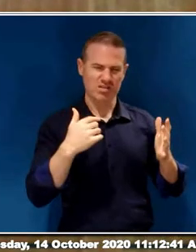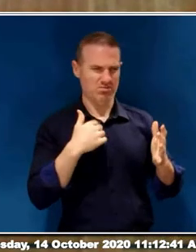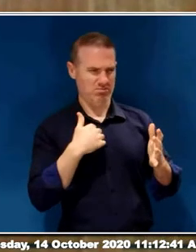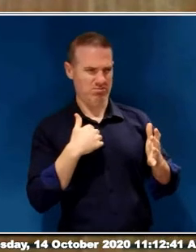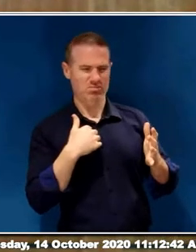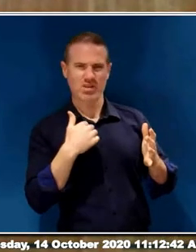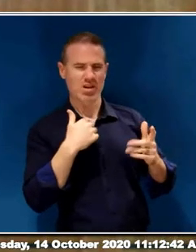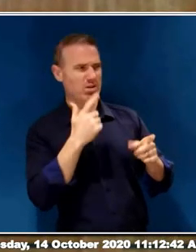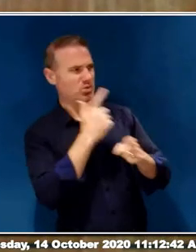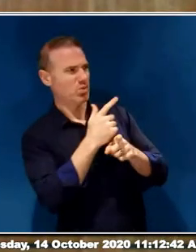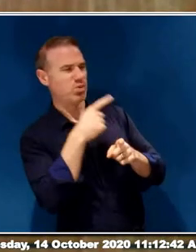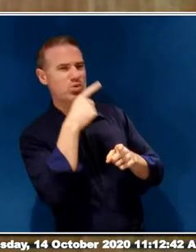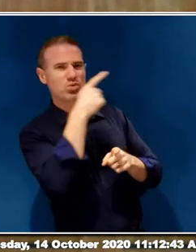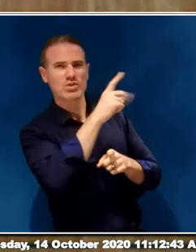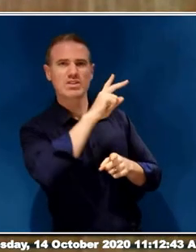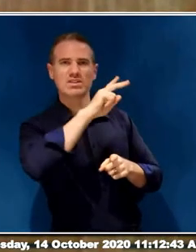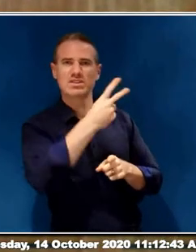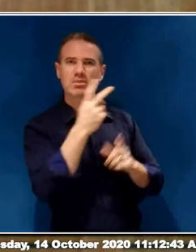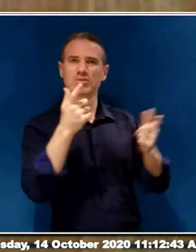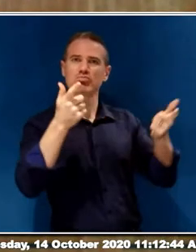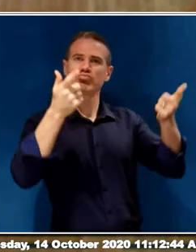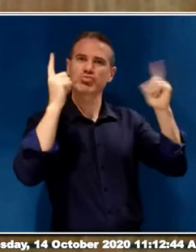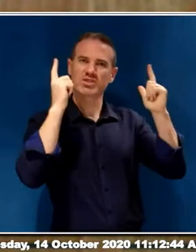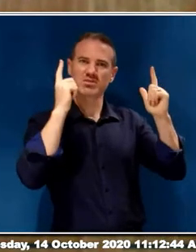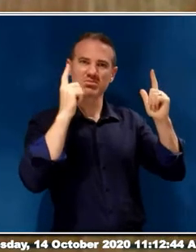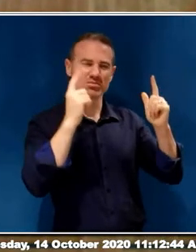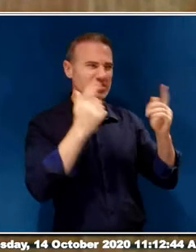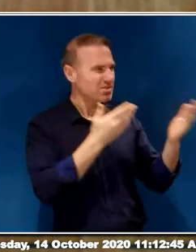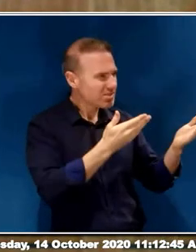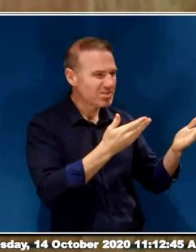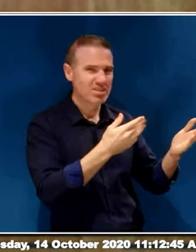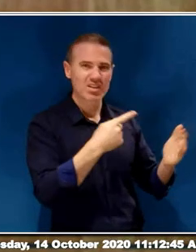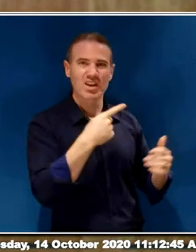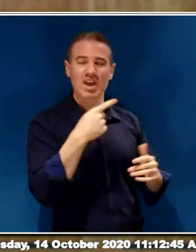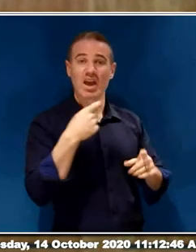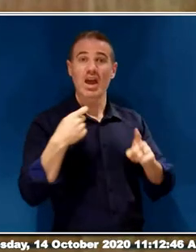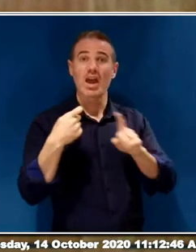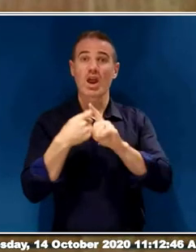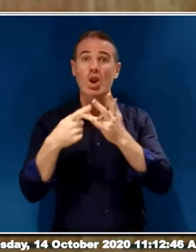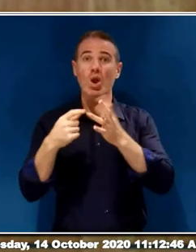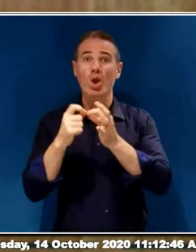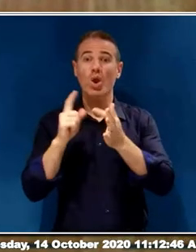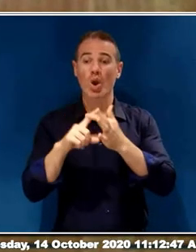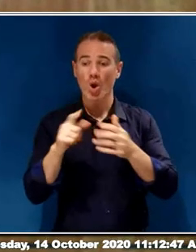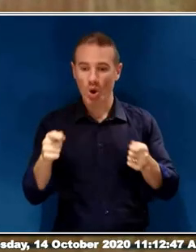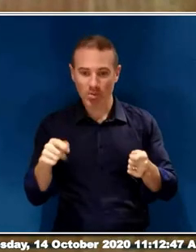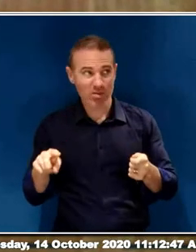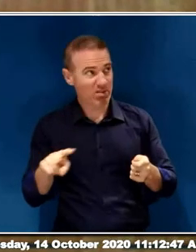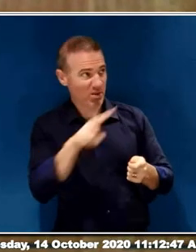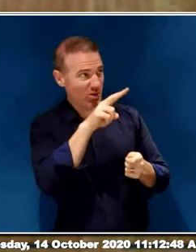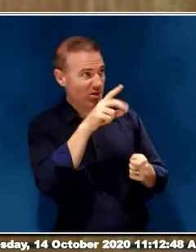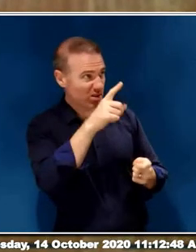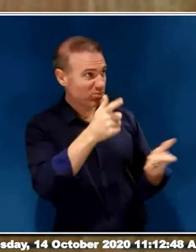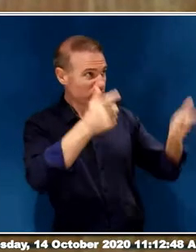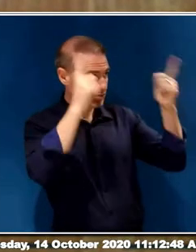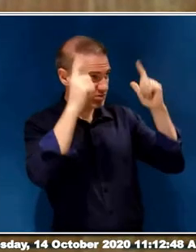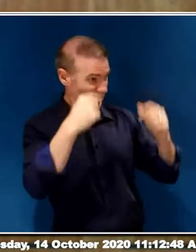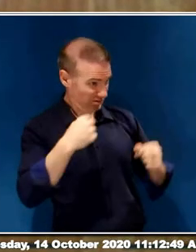Kobe looked at her and said, "Am I going to be suspended?" And she said "No, you need to be at school tomorrow, mate."